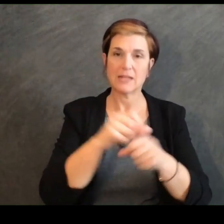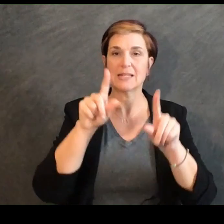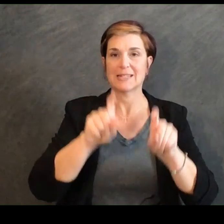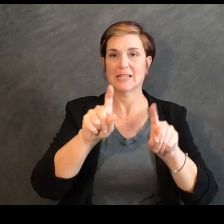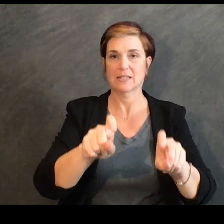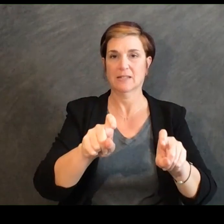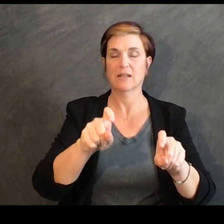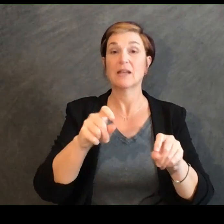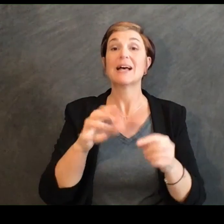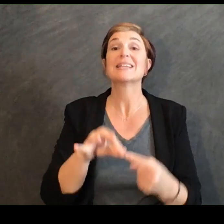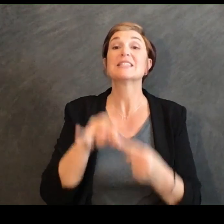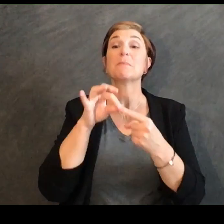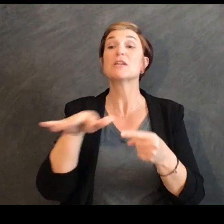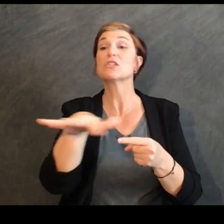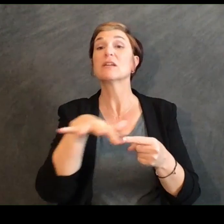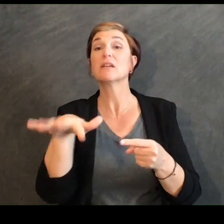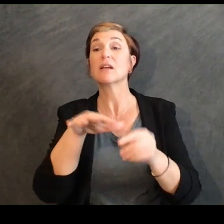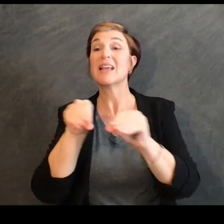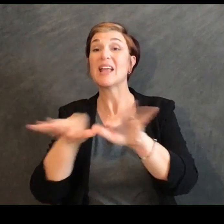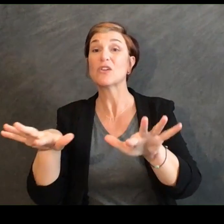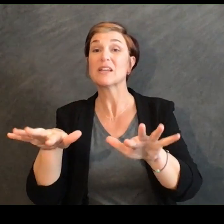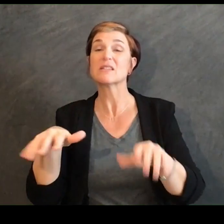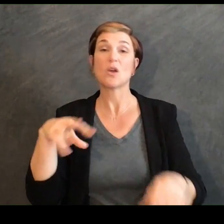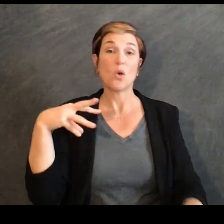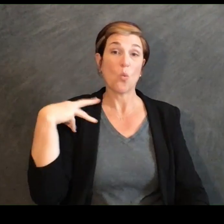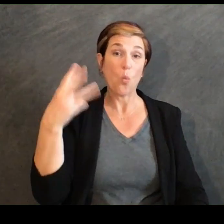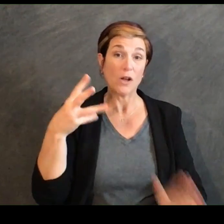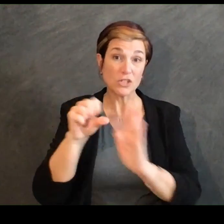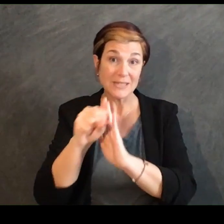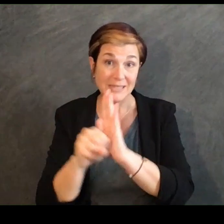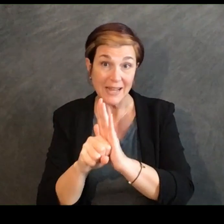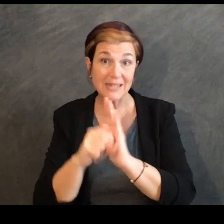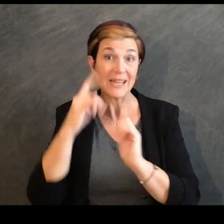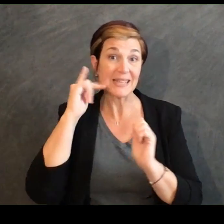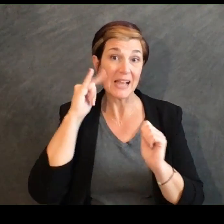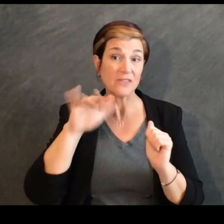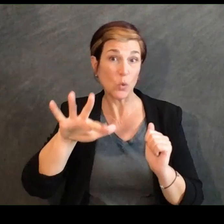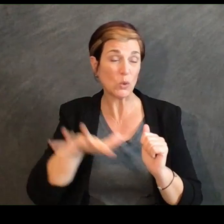Washington State and California and now across the country we are also very